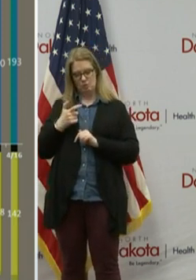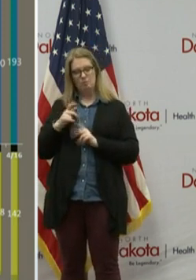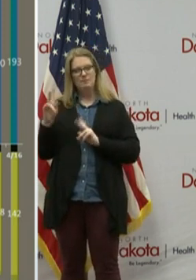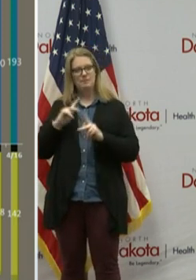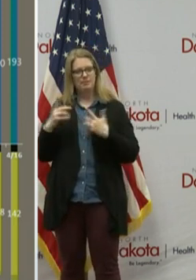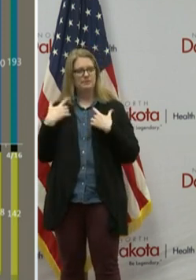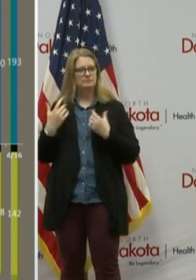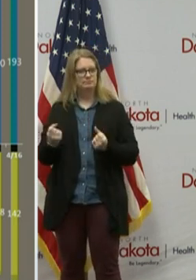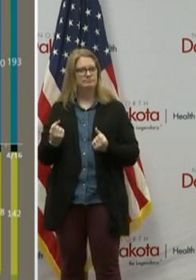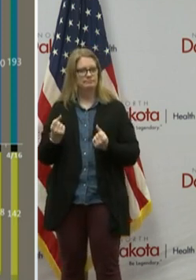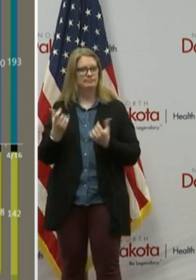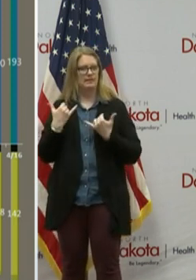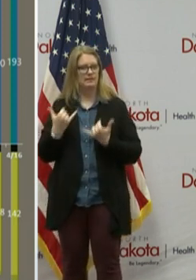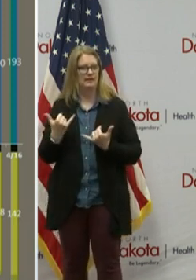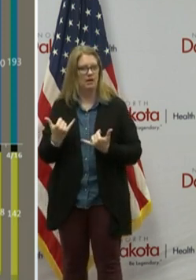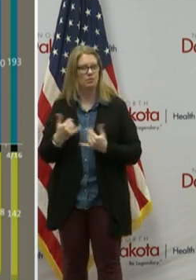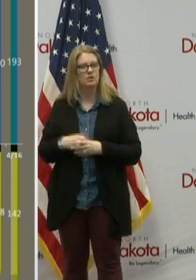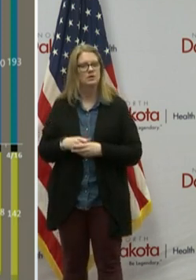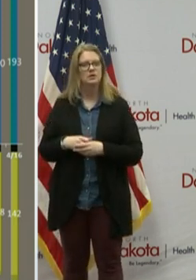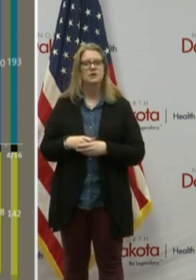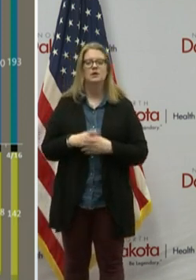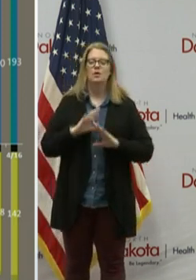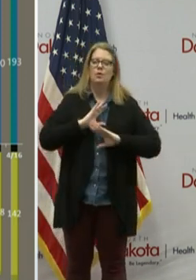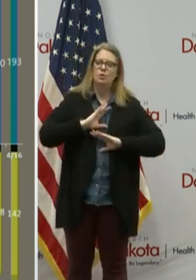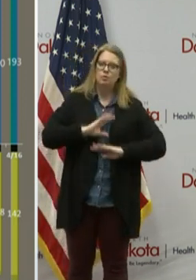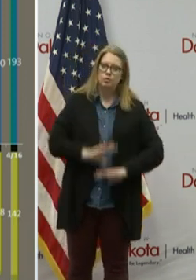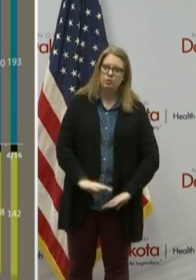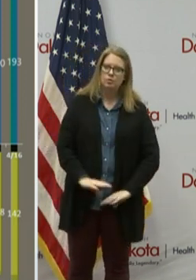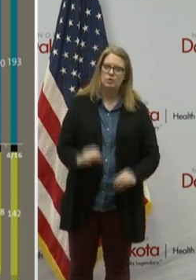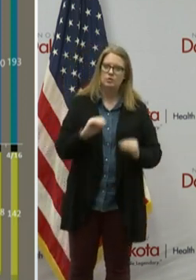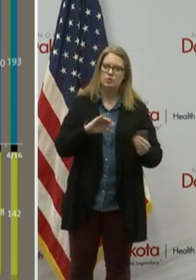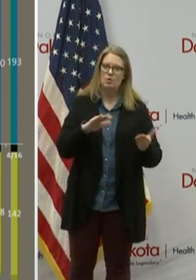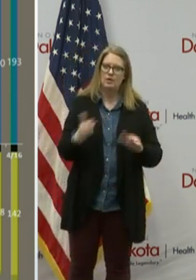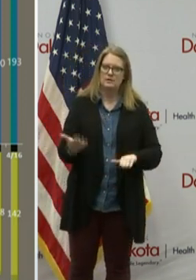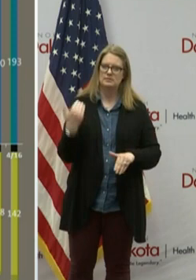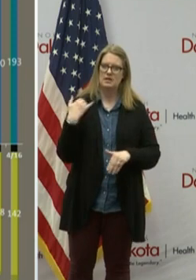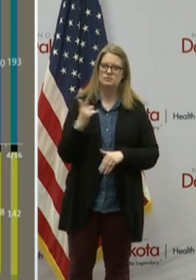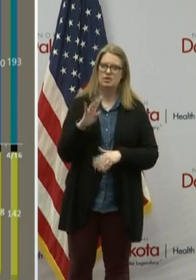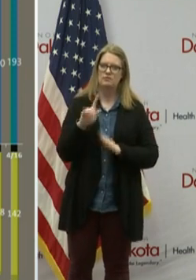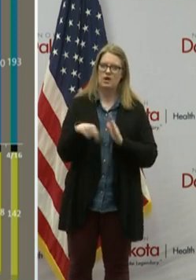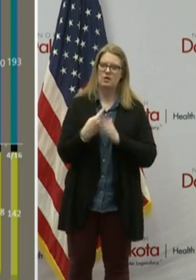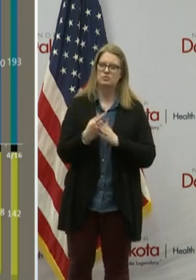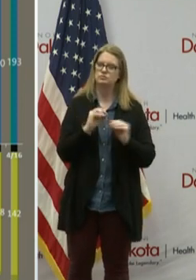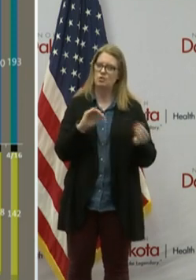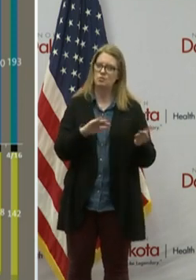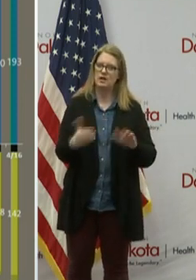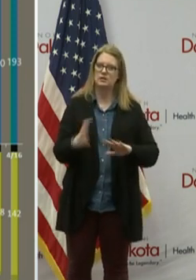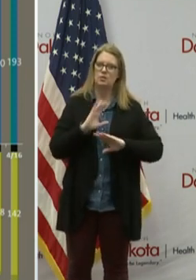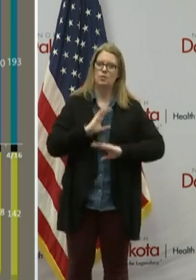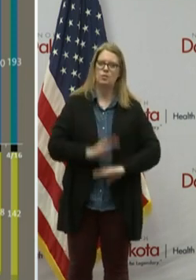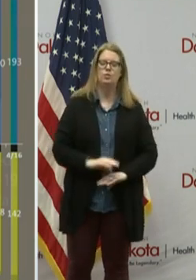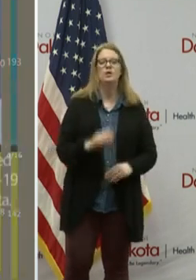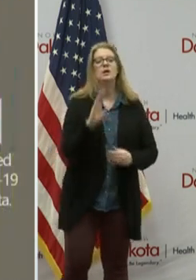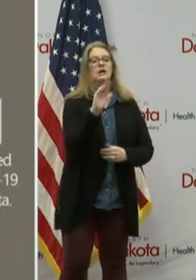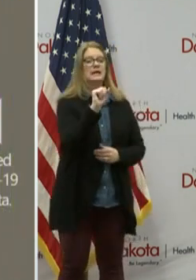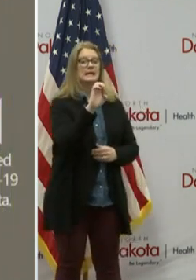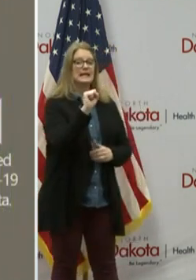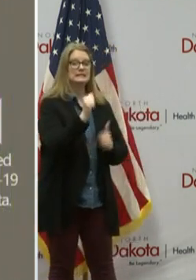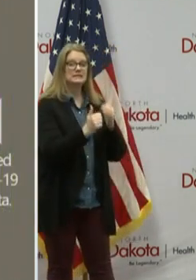BECAUSE WE HAD ALL -- WE HAD 28 NEW CASES AND 21 RECOVERED AND POSITIVE.